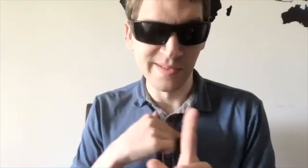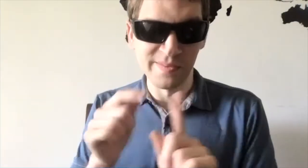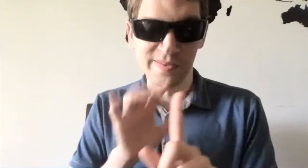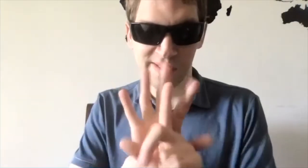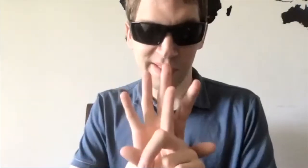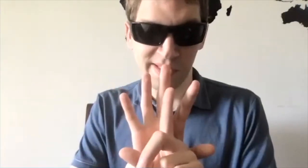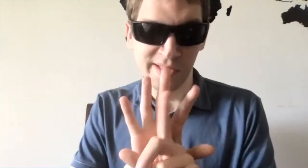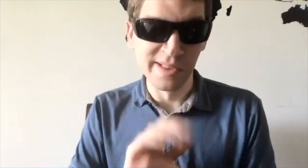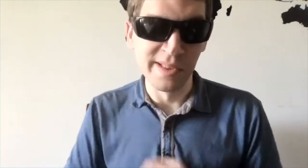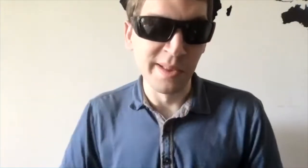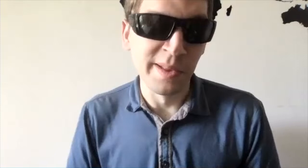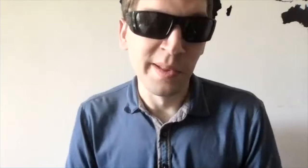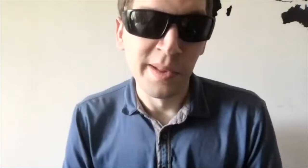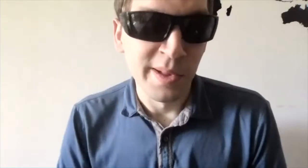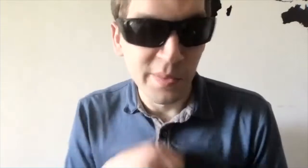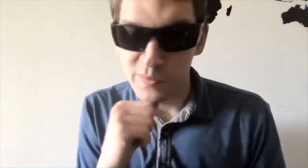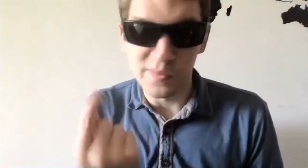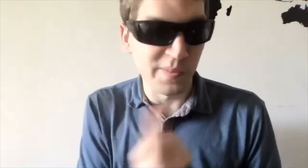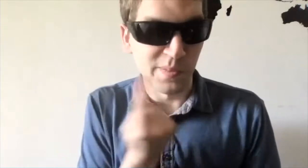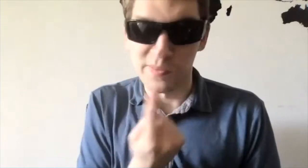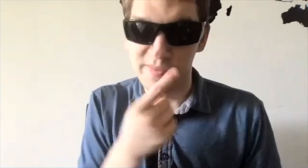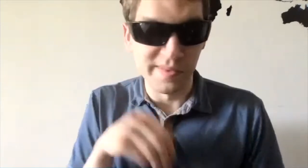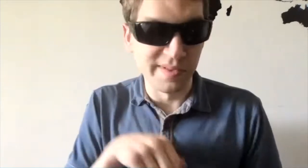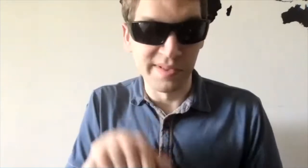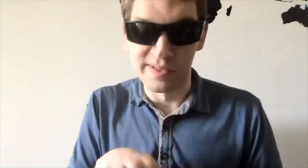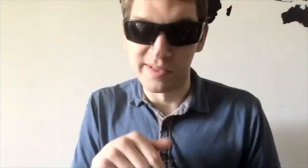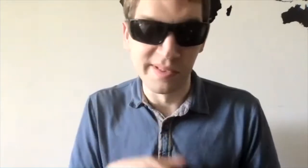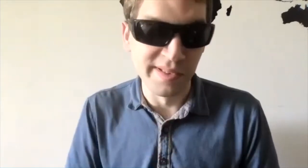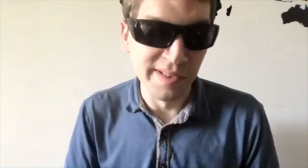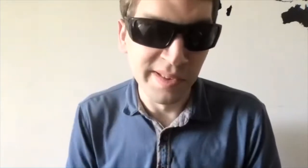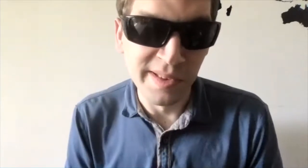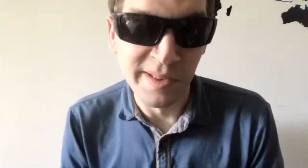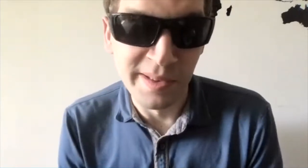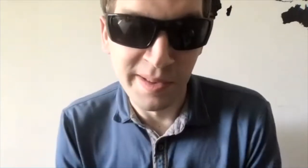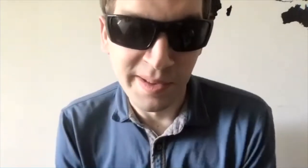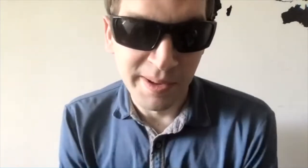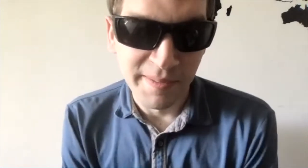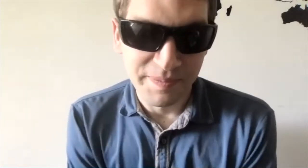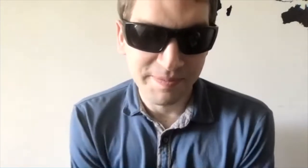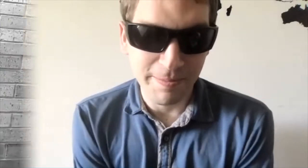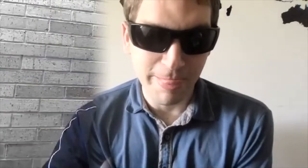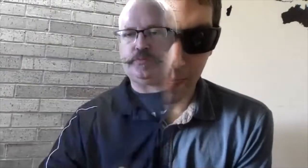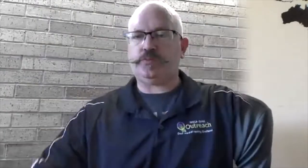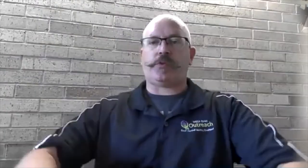(Jason) Yes, when you have everyone behind you. Yep, and you're not alone.